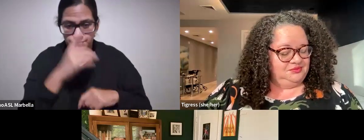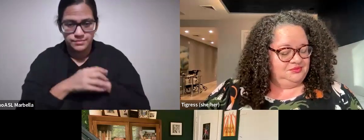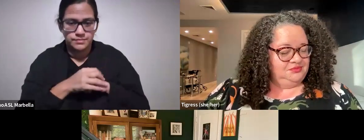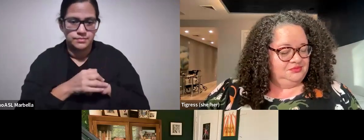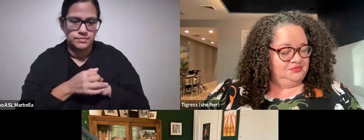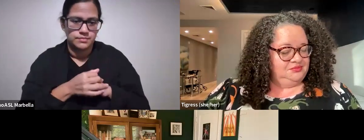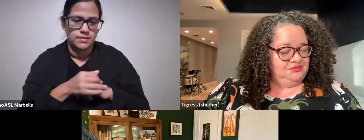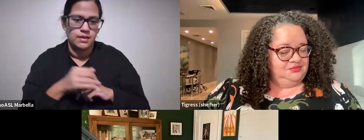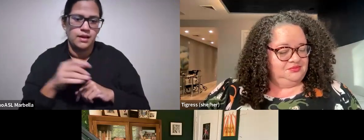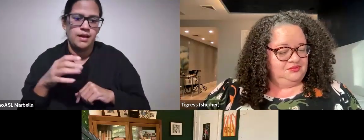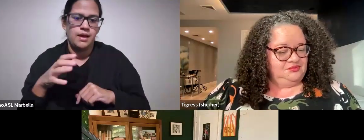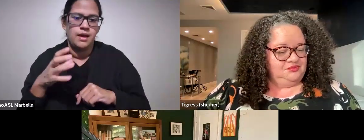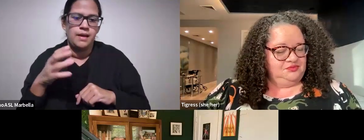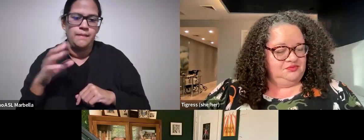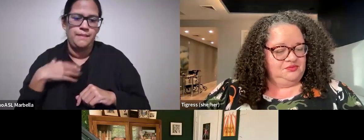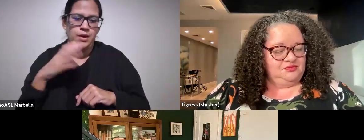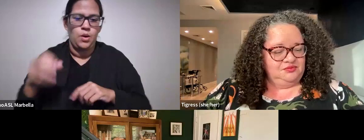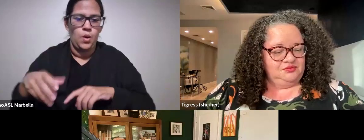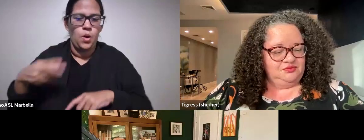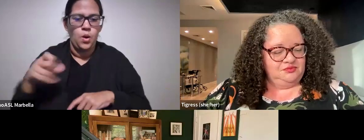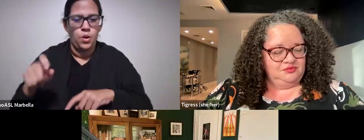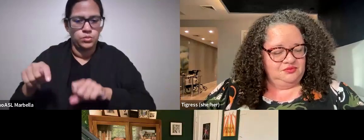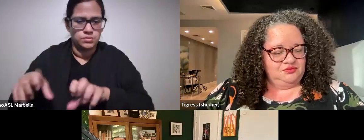it's really telling what we don't need evidence to believe,